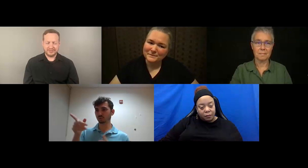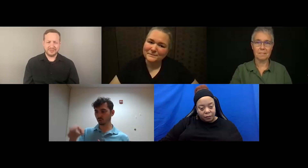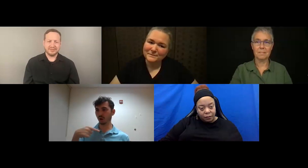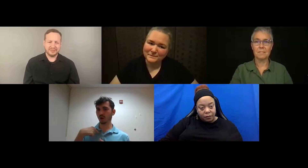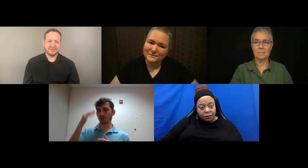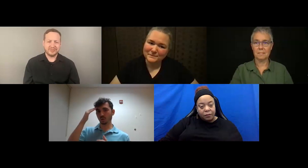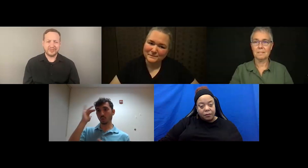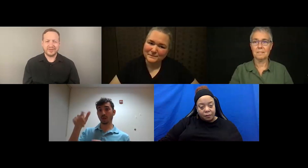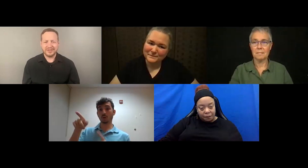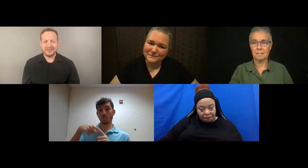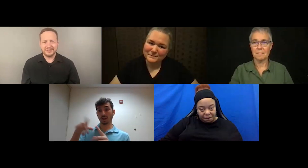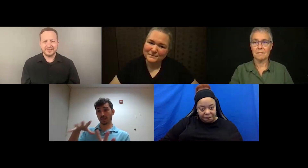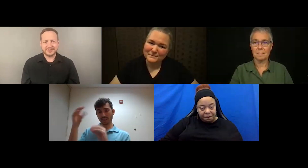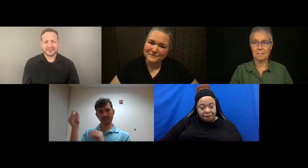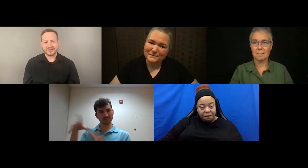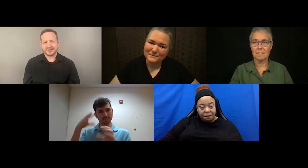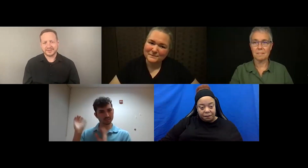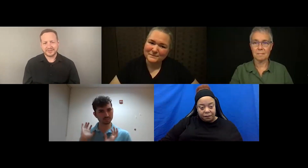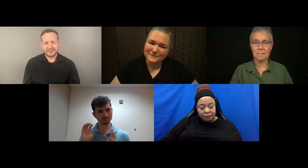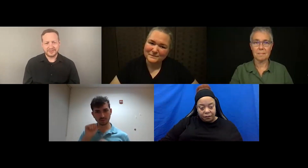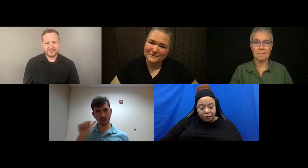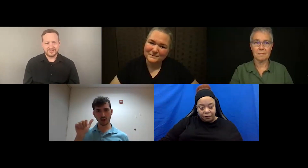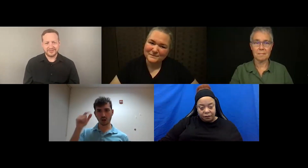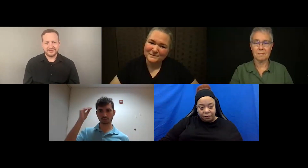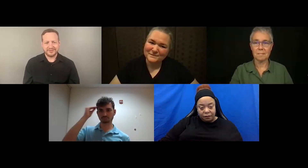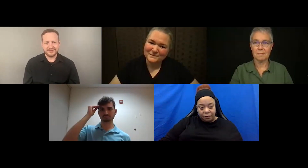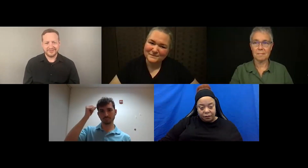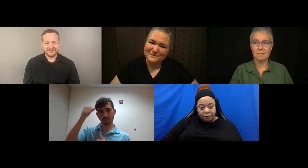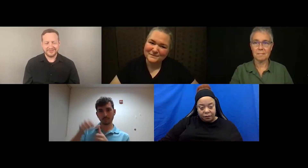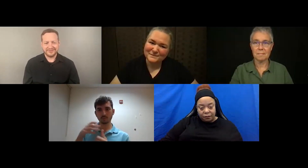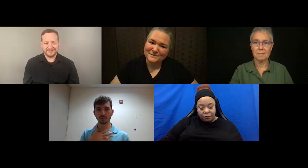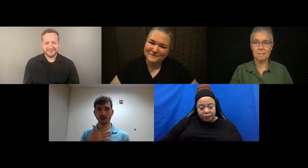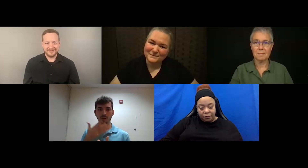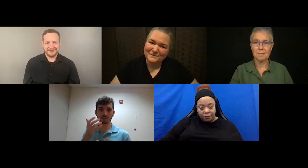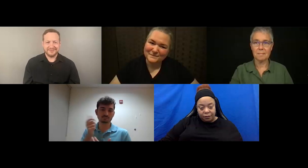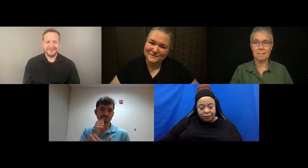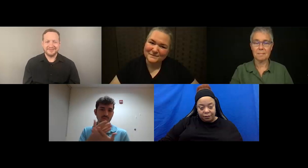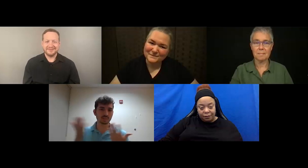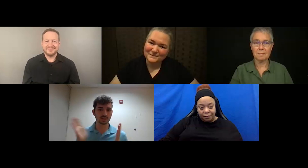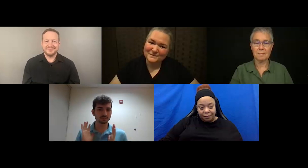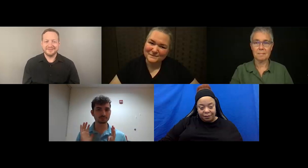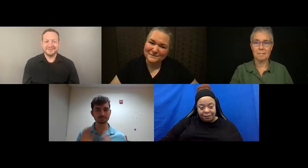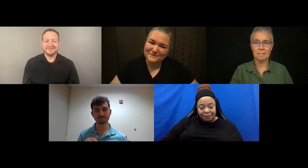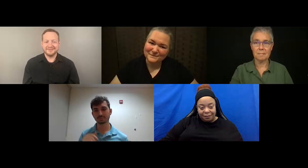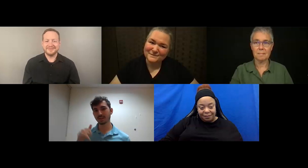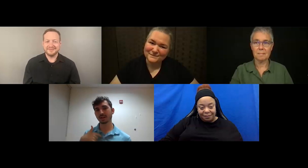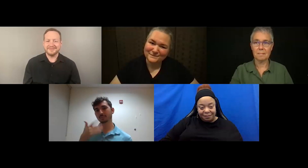when the interpreting ends, we leave, they don't memorize the information. I prefer this.